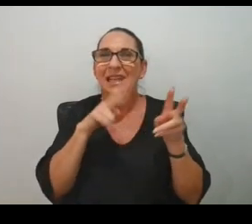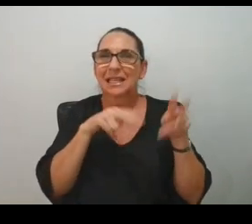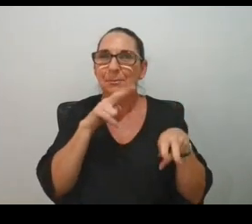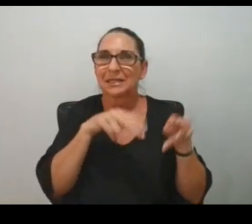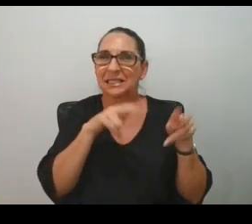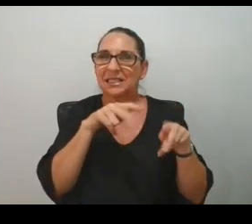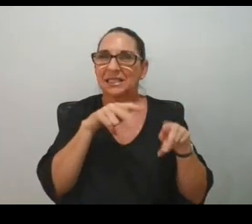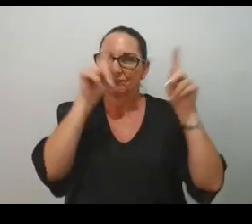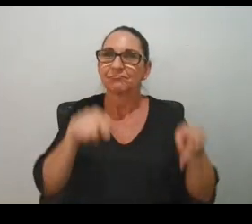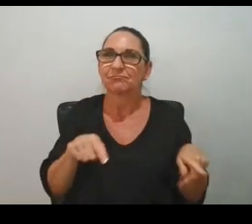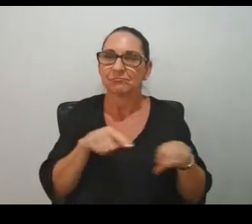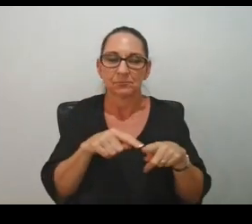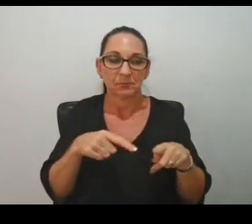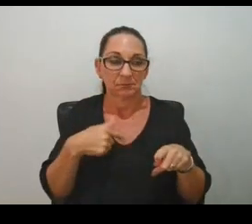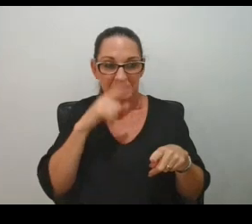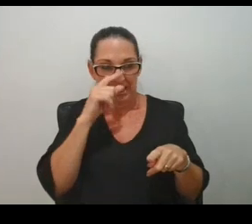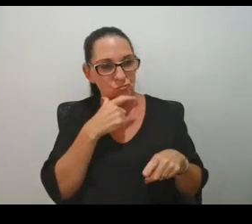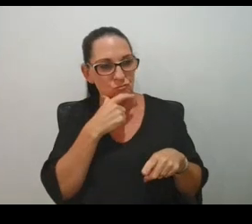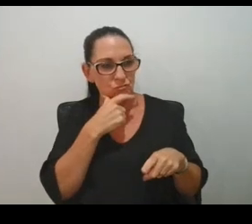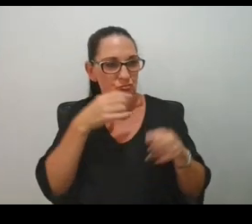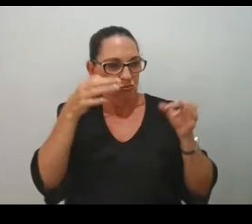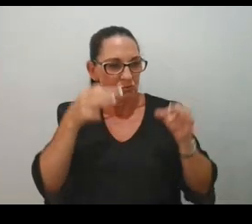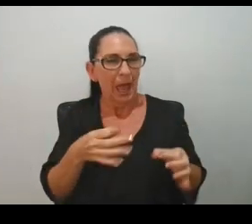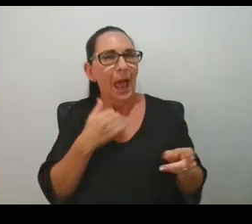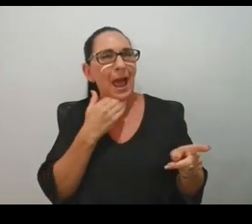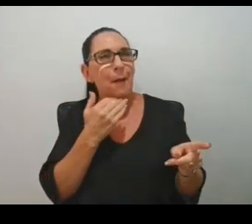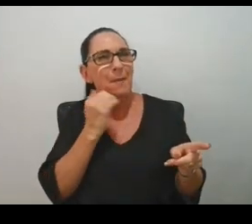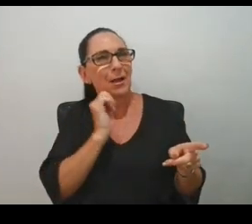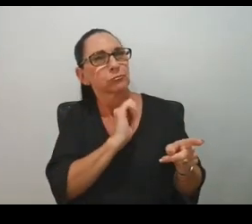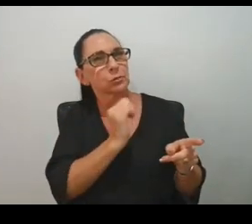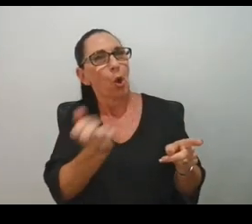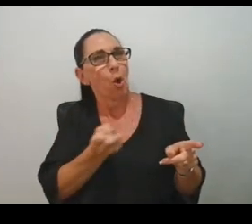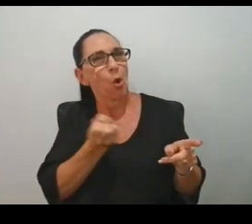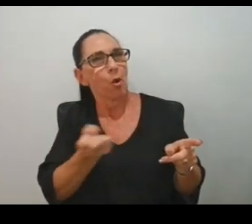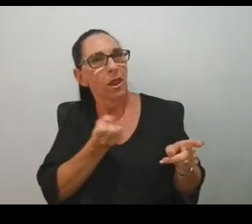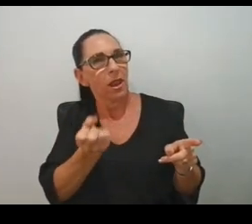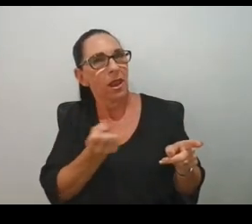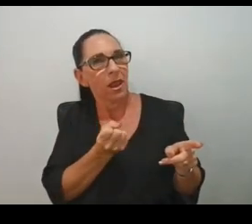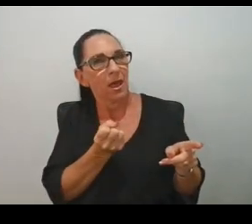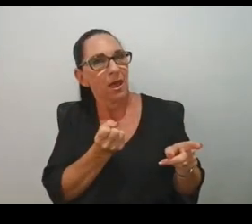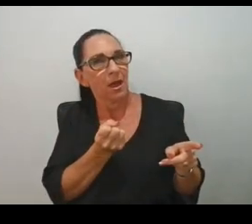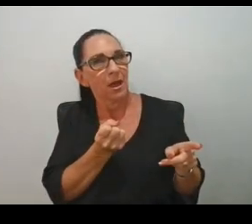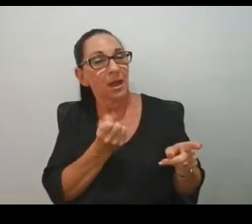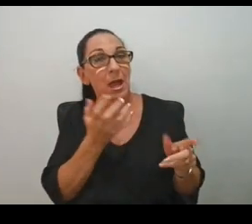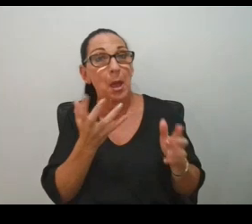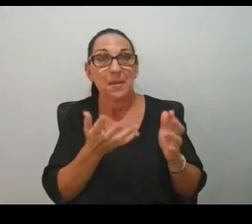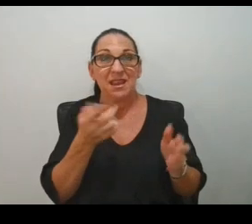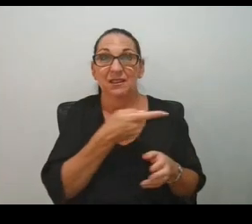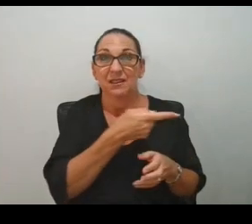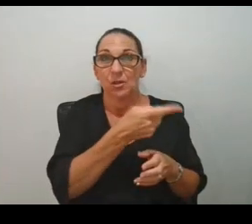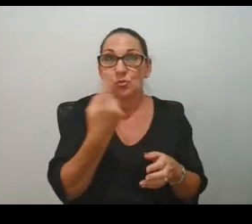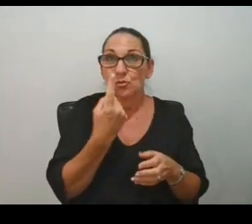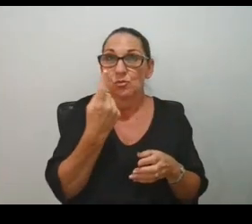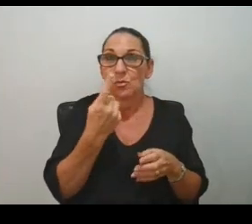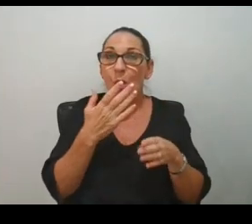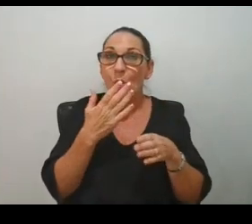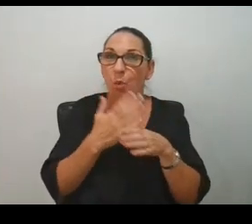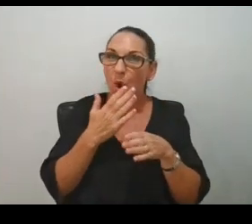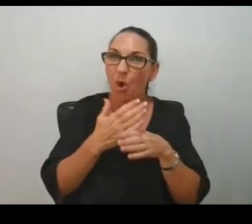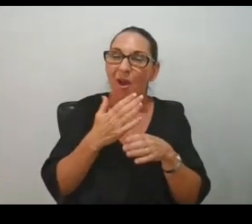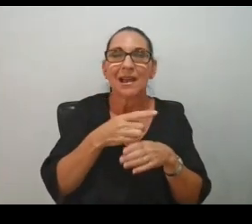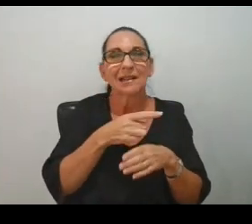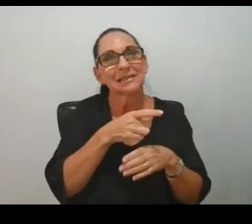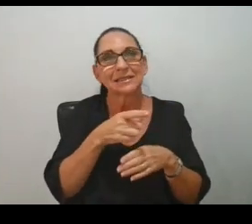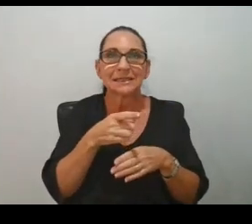determine how much they earn those um applicants are in the more complex category of assessment so